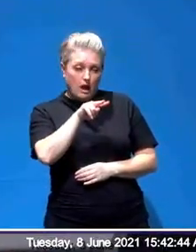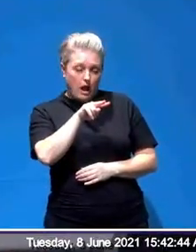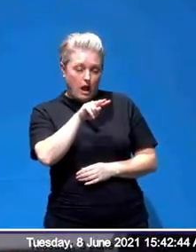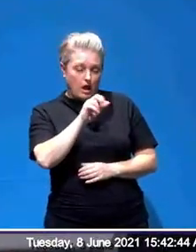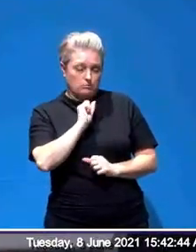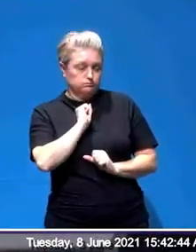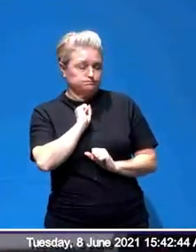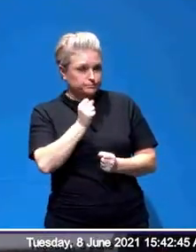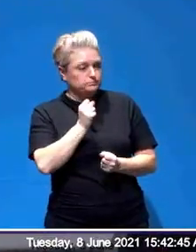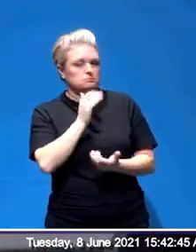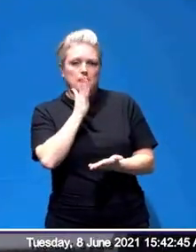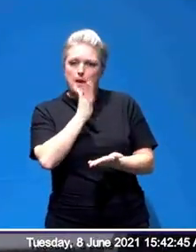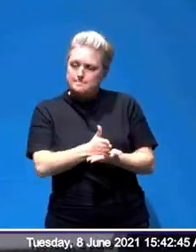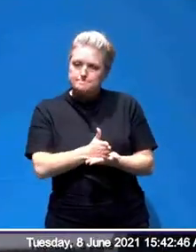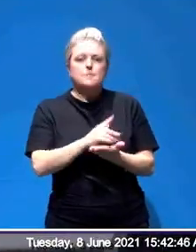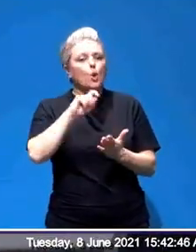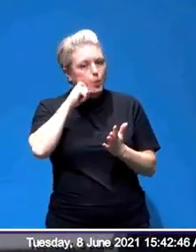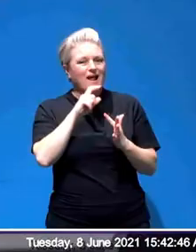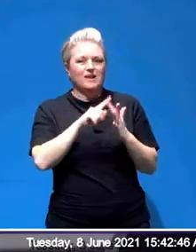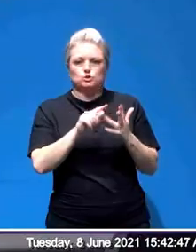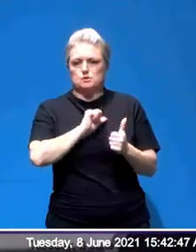will do better, in that space.